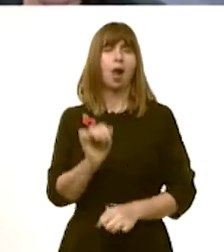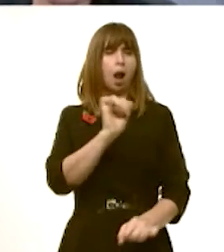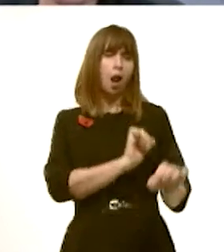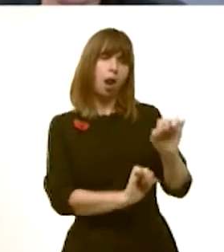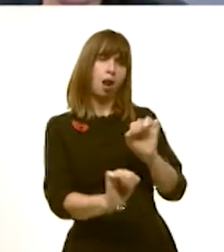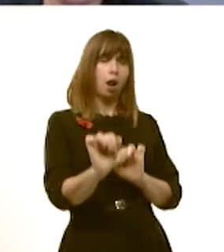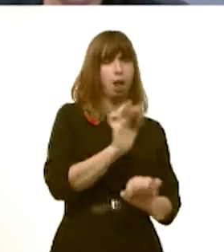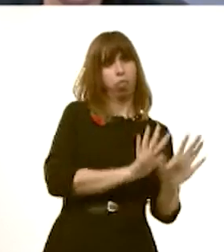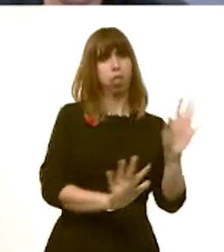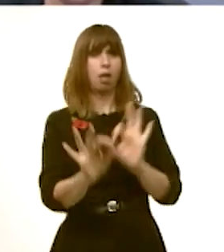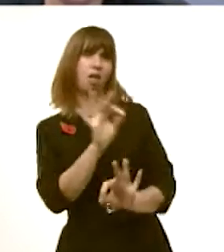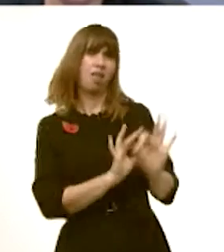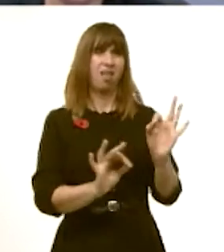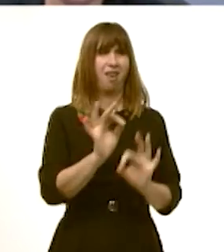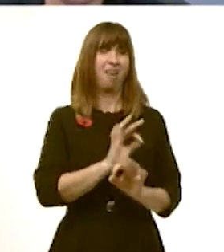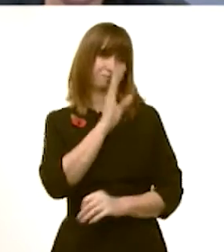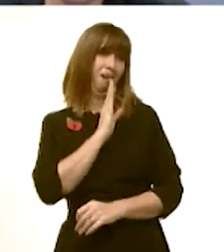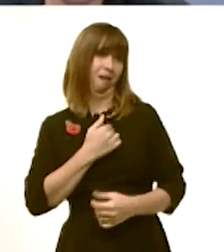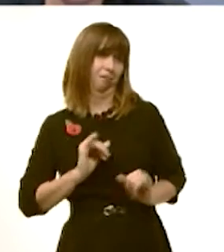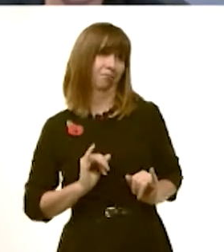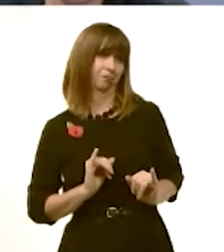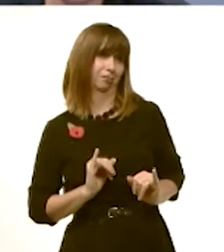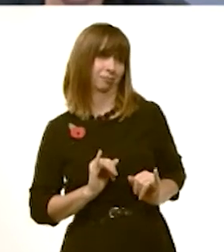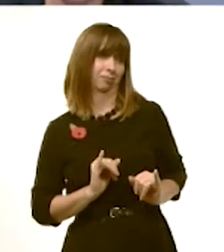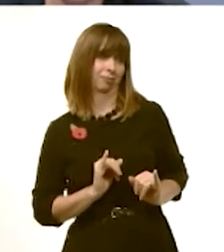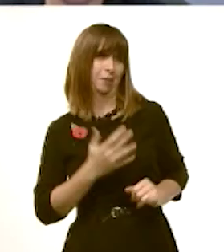In a recent opposition debate, the Minister for Economy, Science and Transport indicated